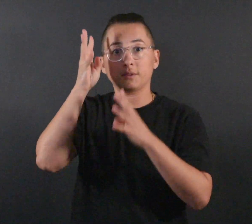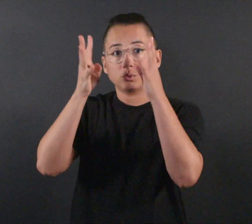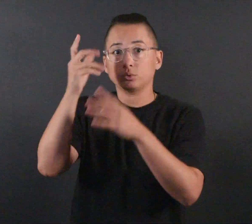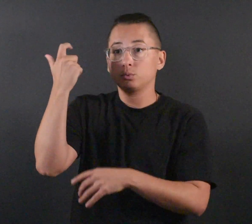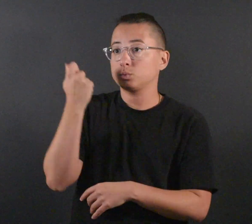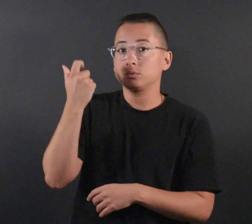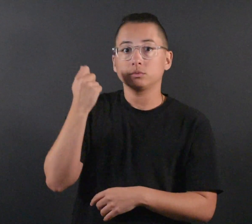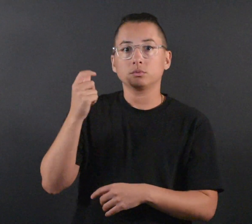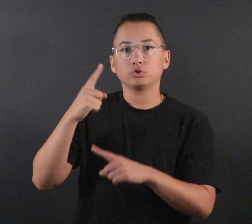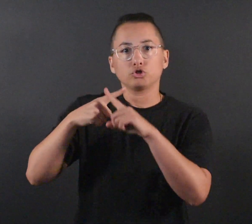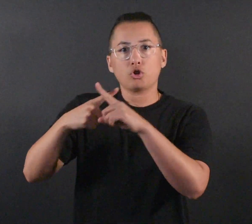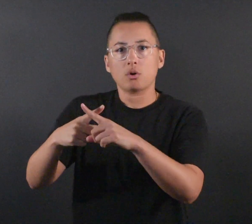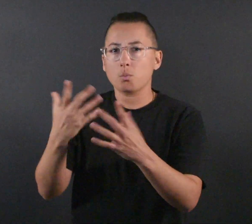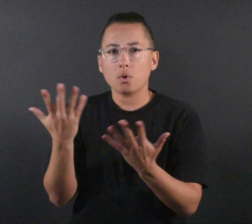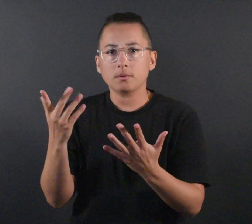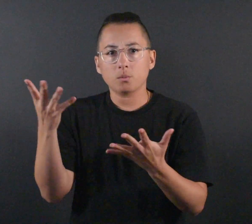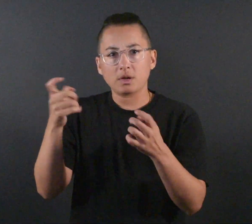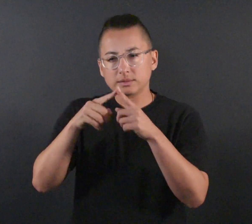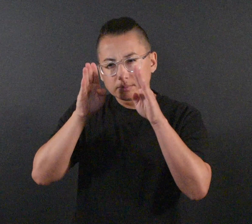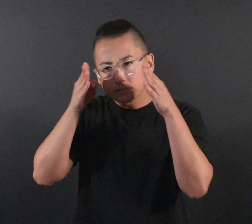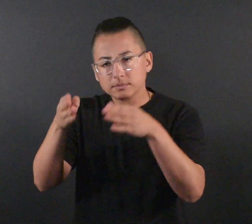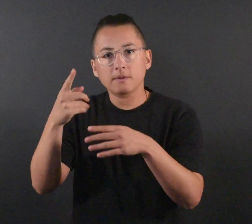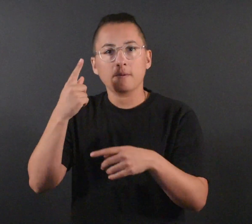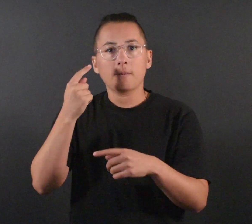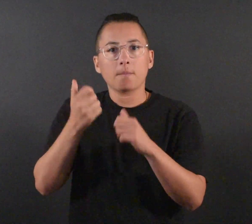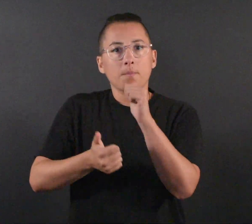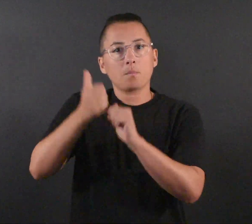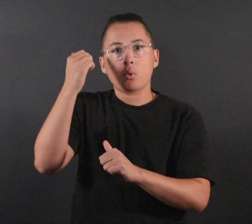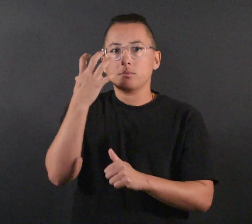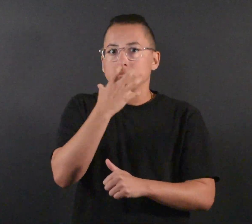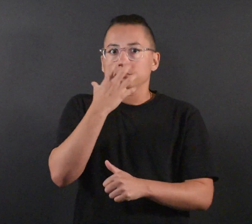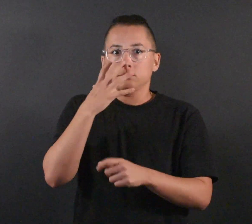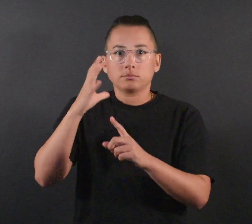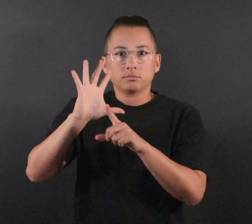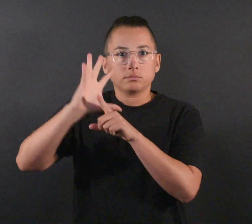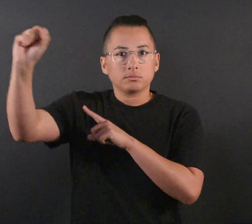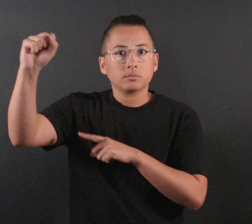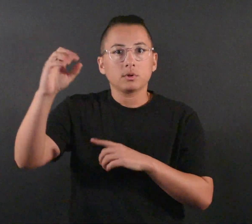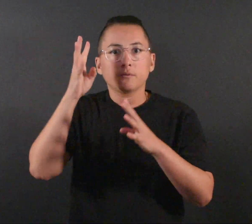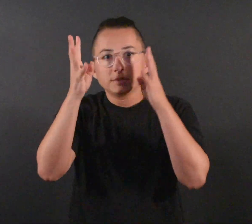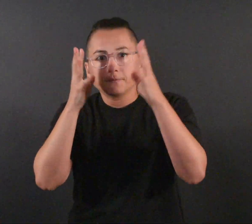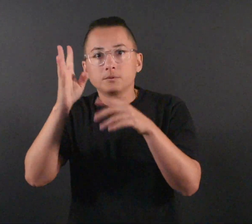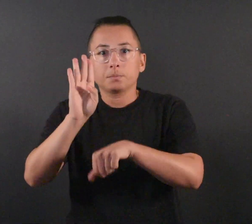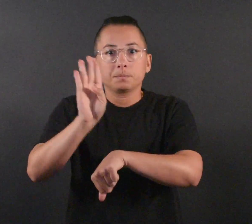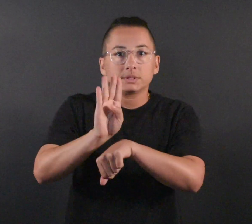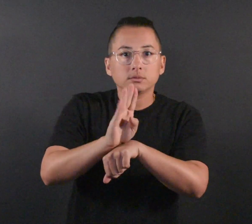Innovation Grants target the most promising, innovative businesses and technology in Minnesota.